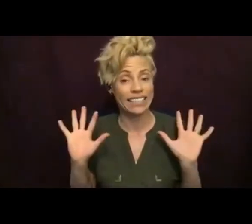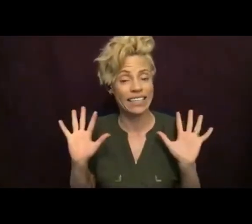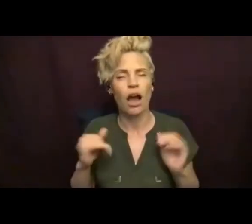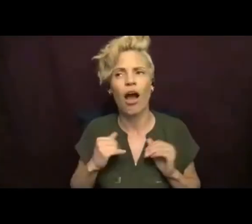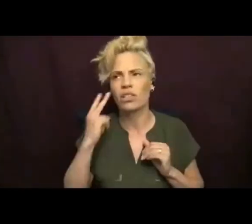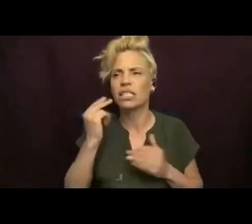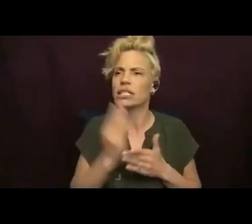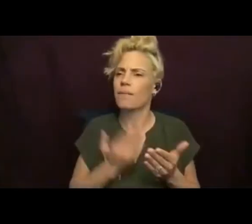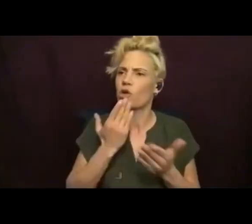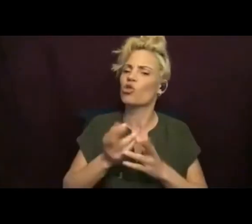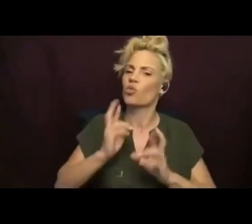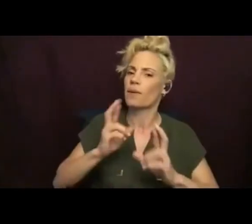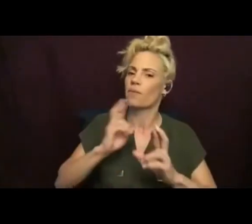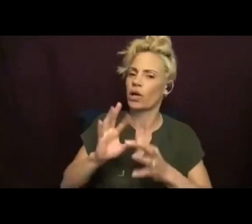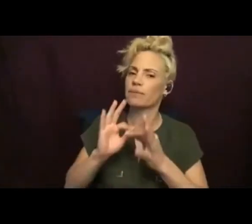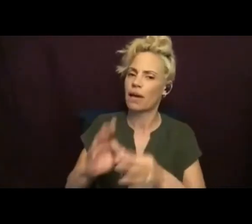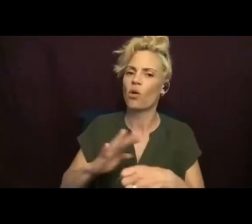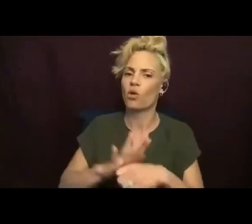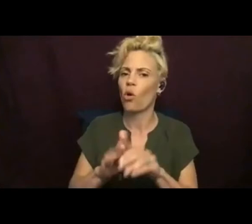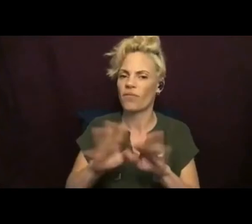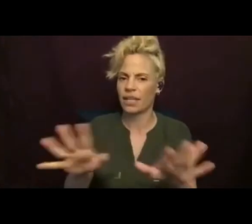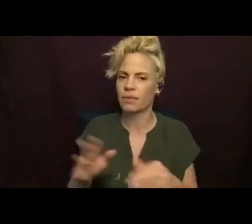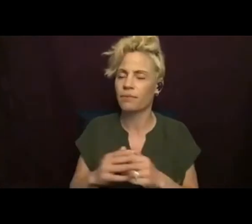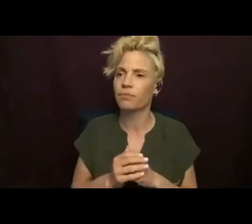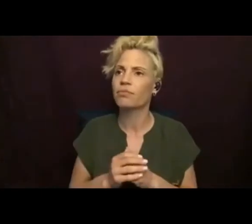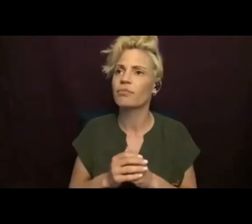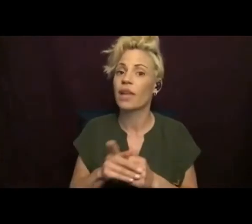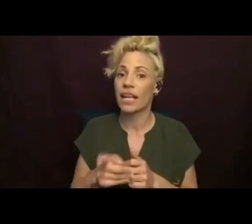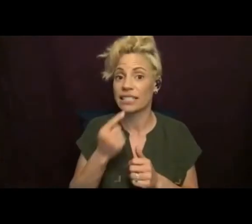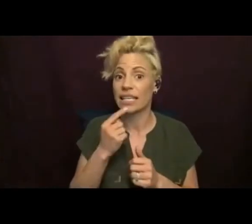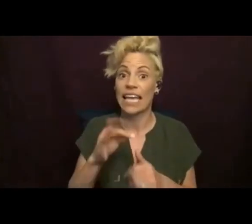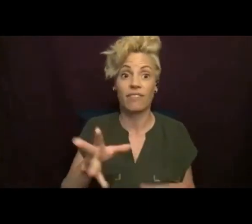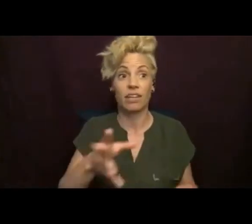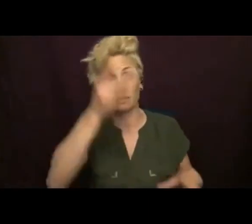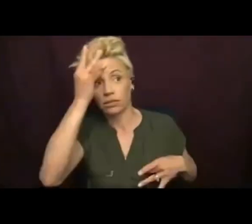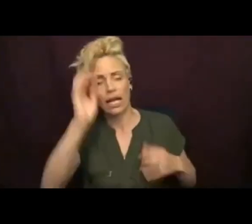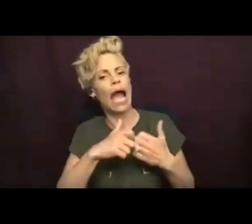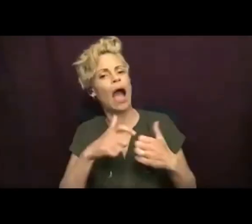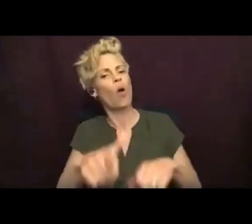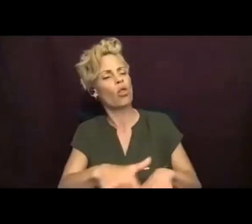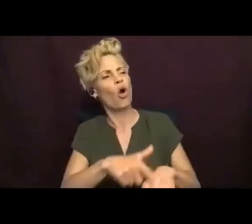is how long it takes to recover if at all, and how long the disease impacts people,